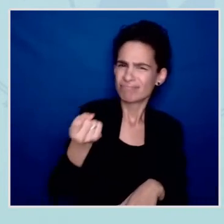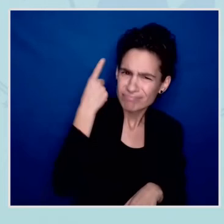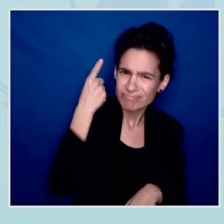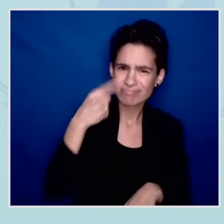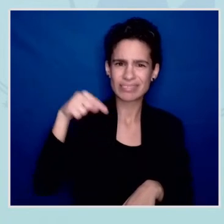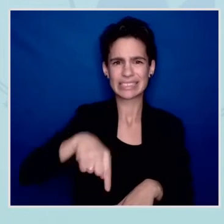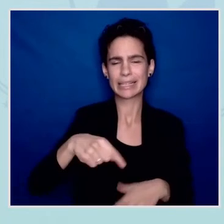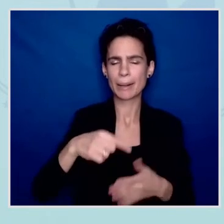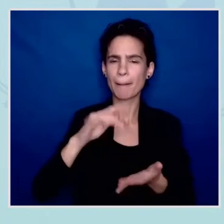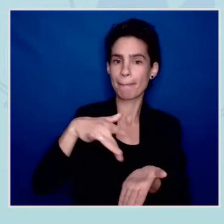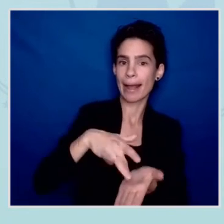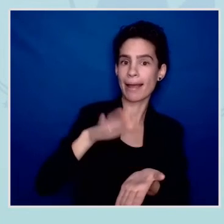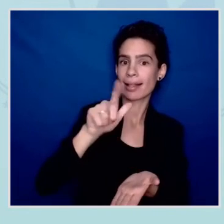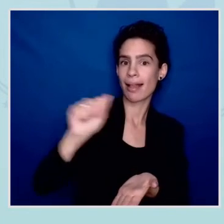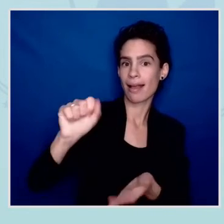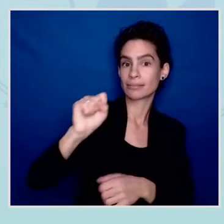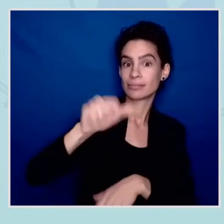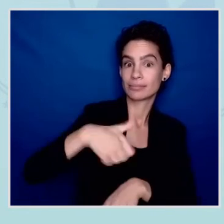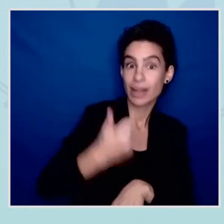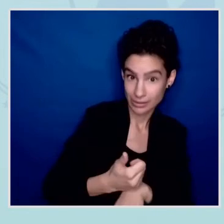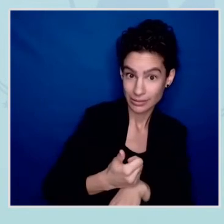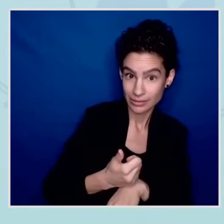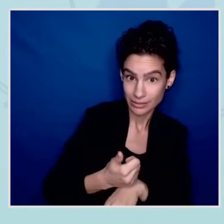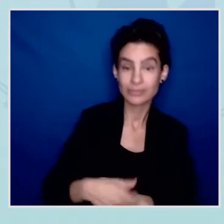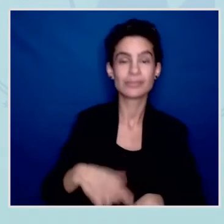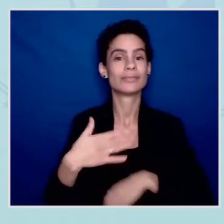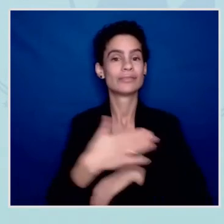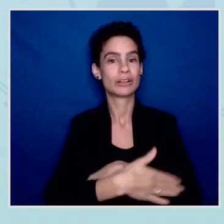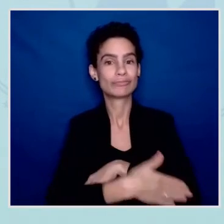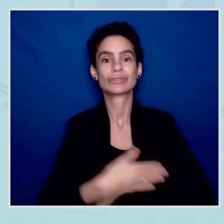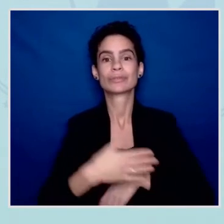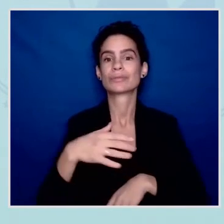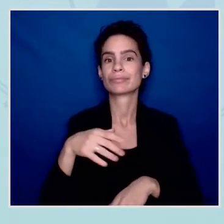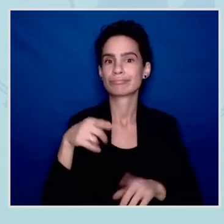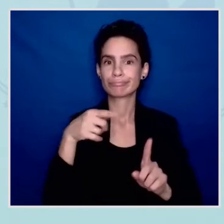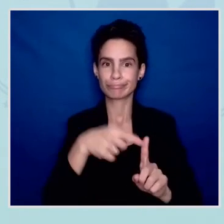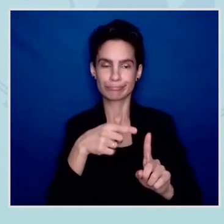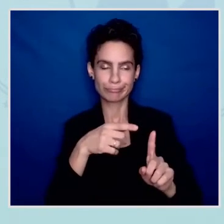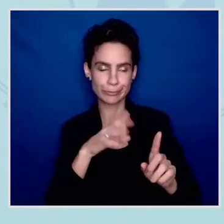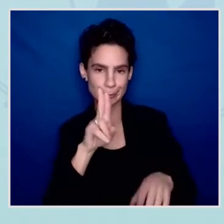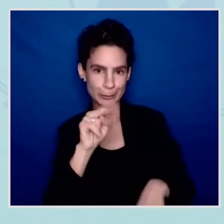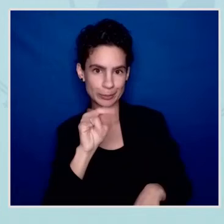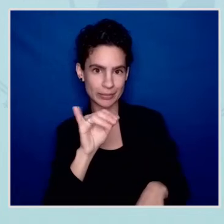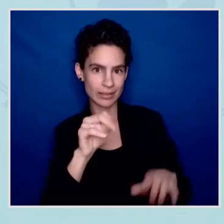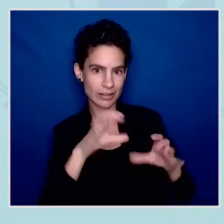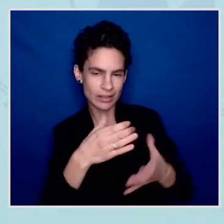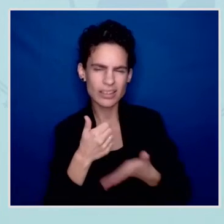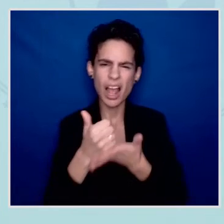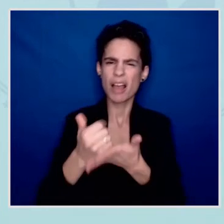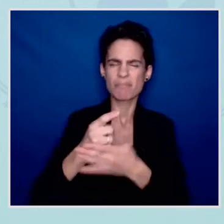WAGE, PAID FAMILY LEAVE, PROVIDING FRONT-LINE WORKERS WITH EMERGENCY CHILDCARE AND PROTECTIVE EQUIPMENT THAT THEY NEED. MARTY UNDERSTANDS THAT THE